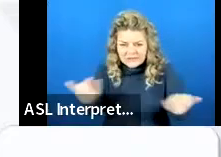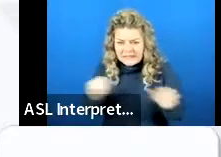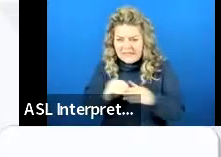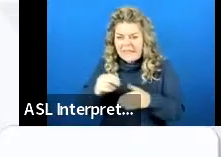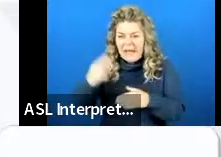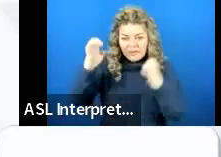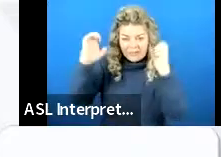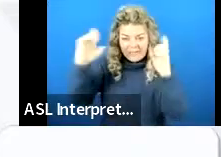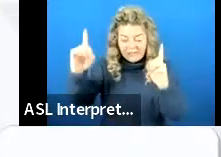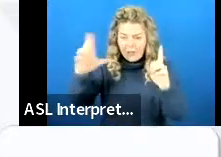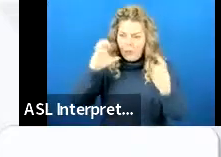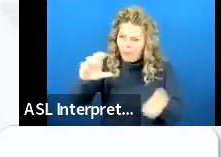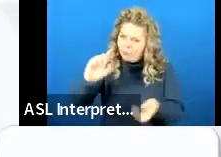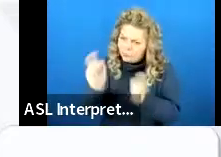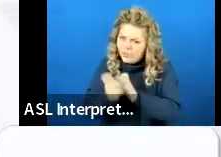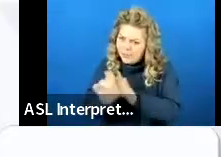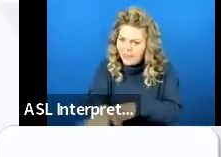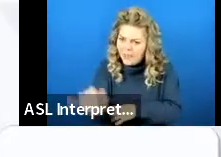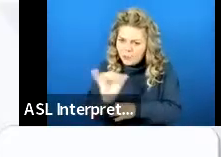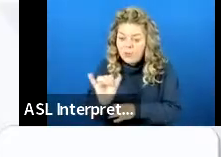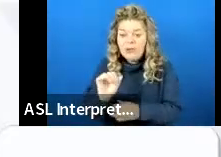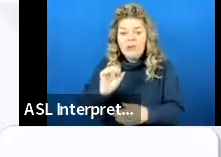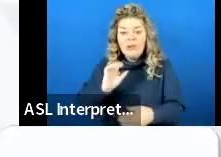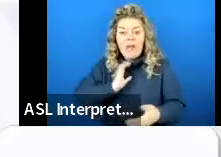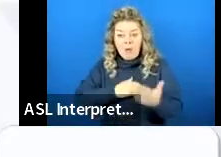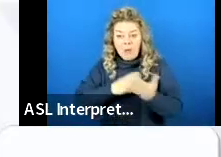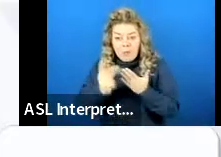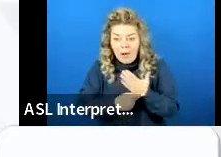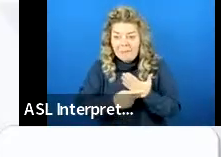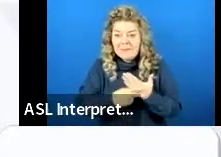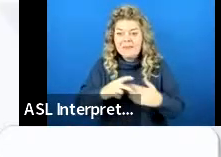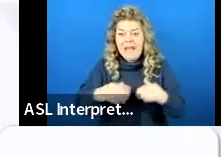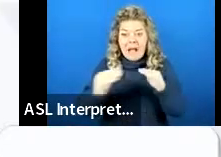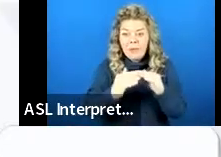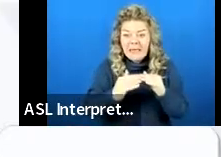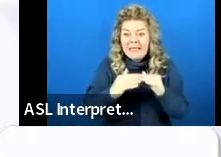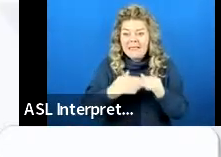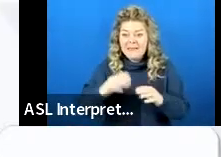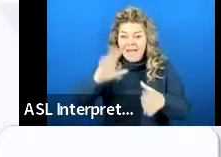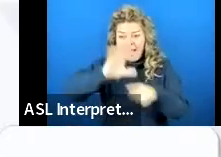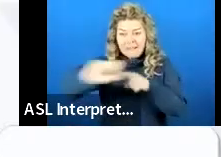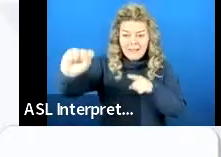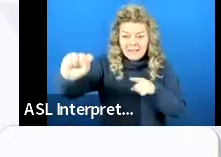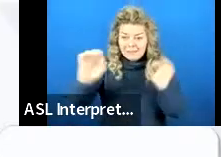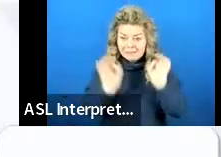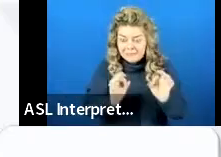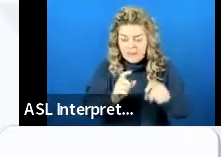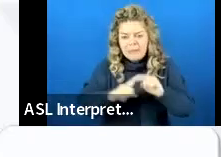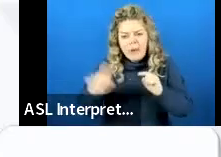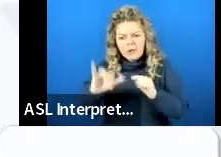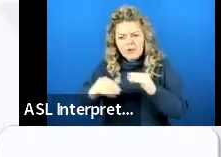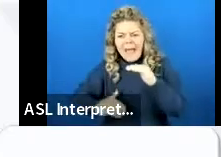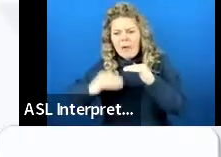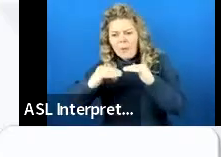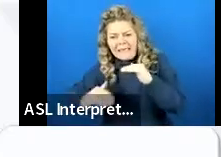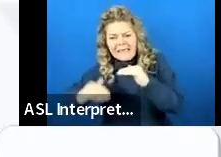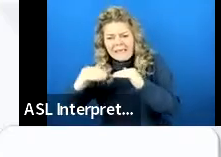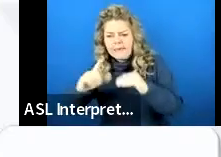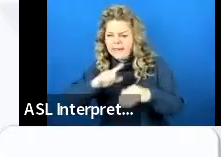We've demonstrated through these programs that equity and excellence are not only compatible, but that equity is necessary to support excellence.